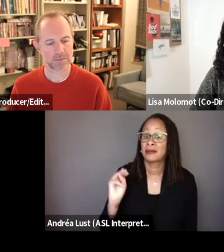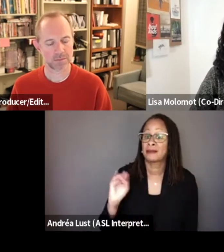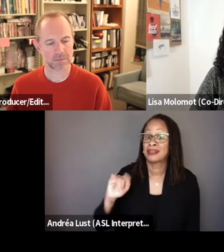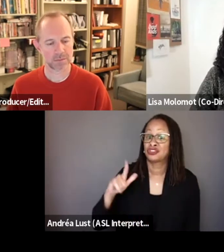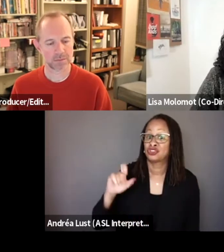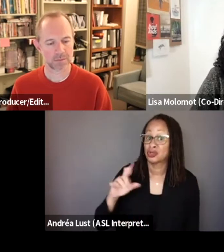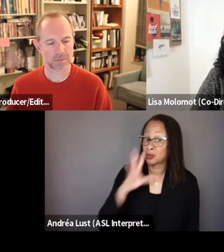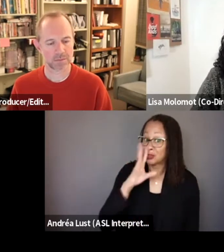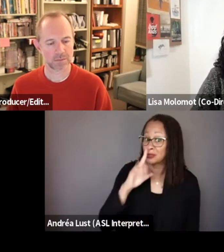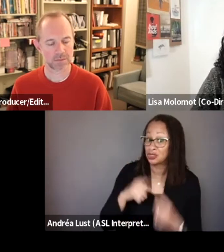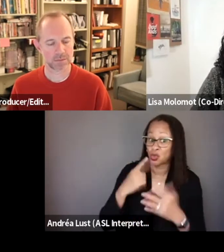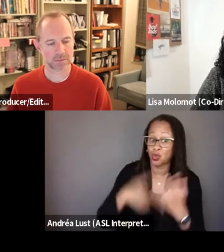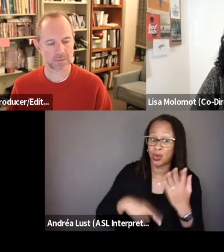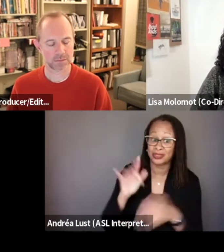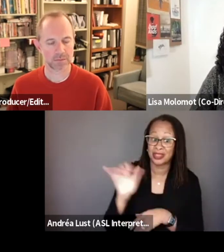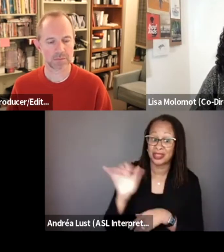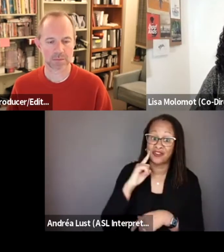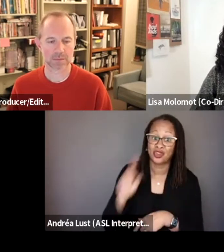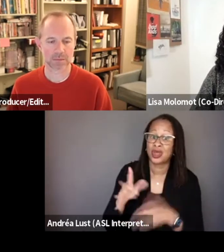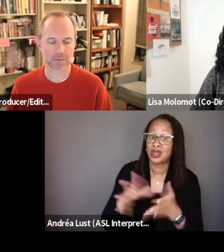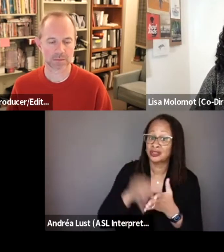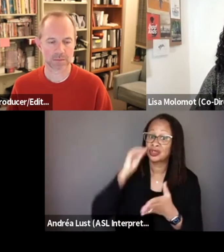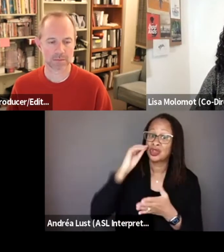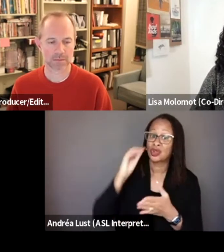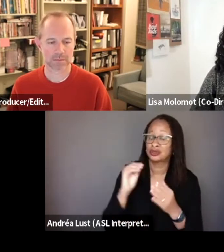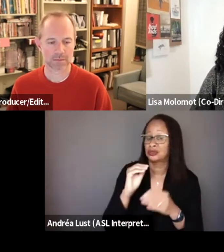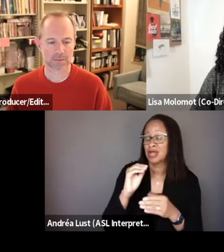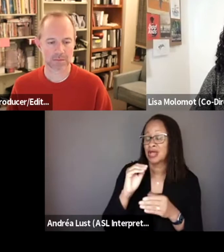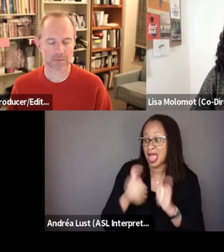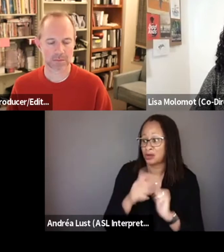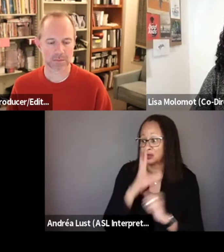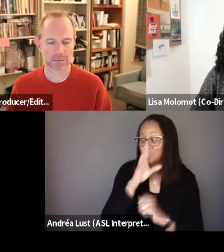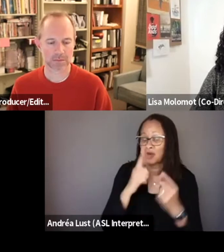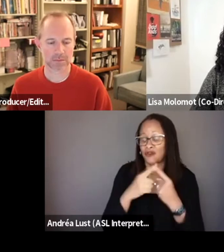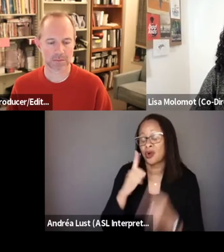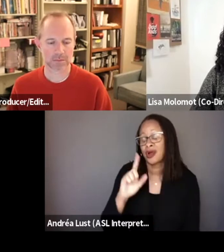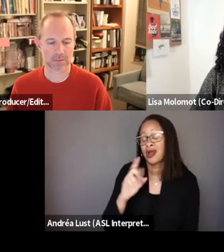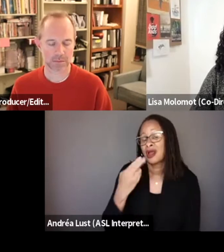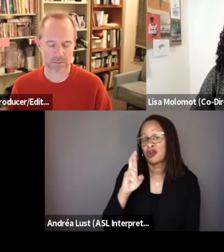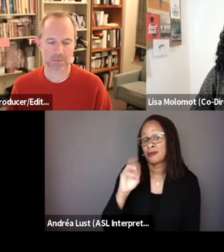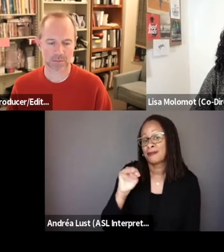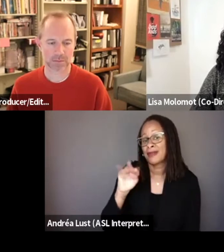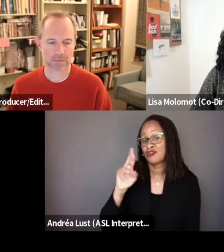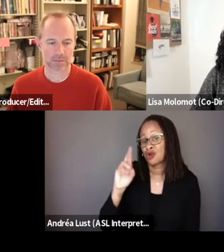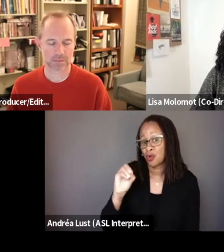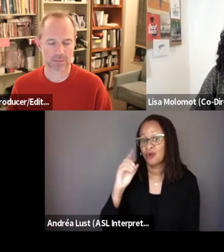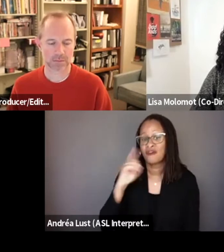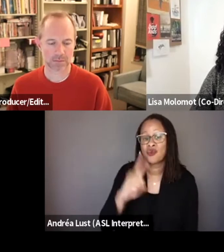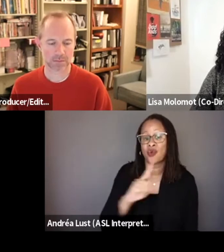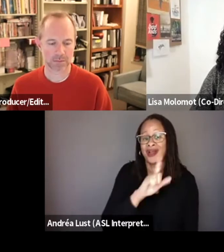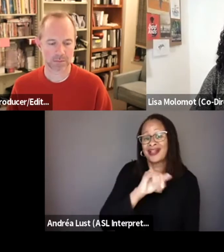to kind of learn how to talk about Homero for Lisa's camera, as opposed to, you know, like a reporter or something